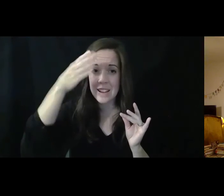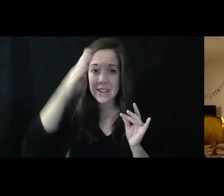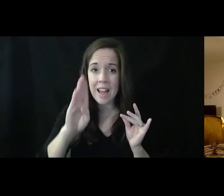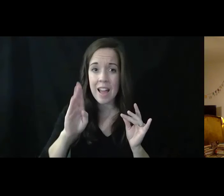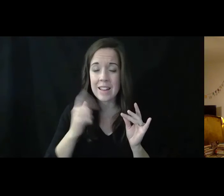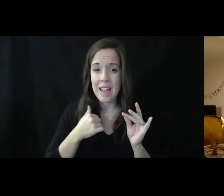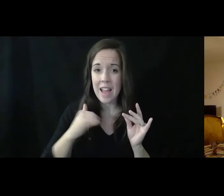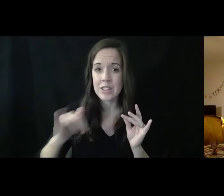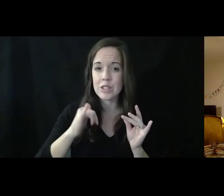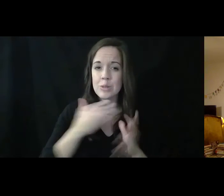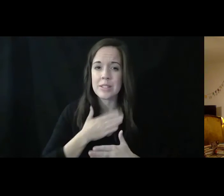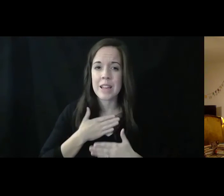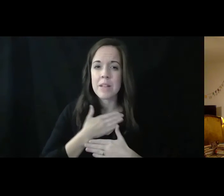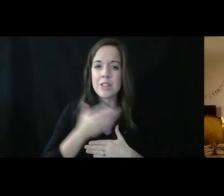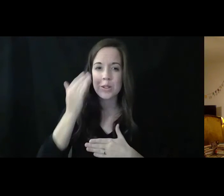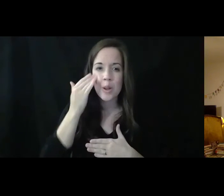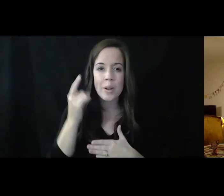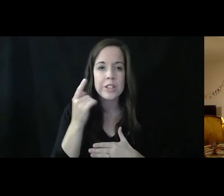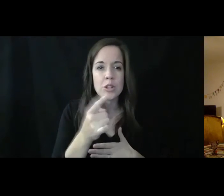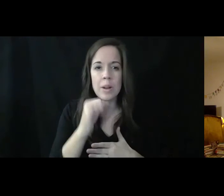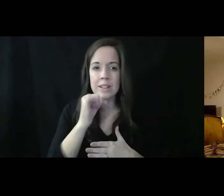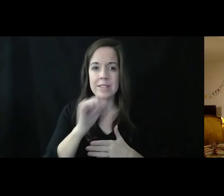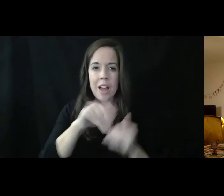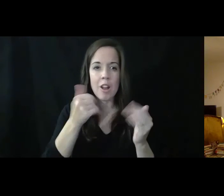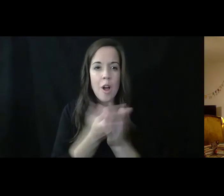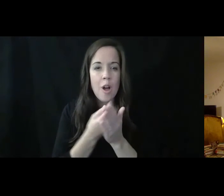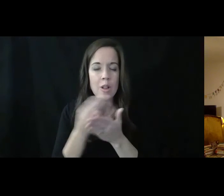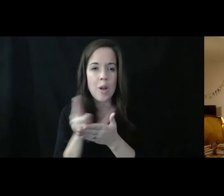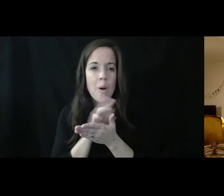in knowing you were not all holy, that ache could undo you